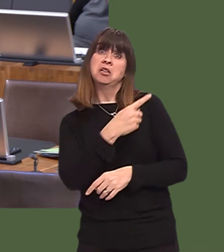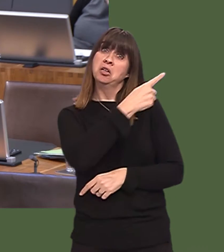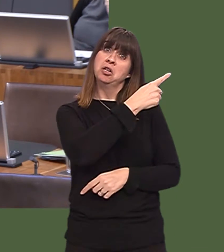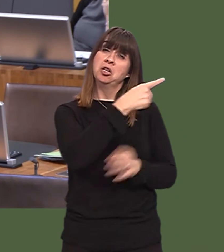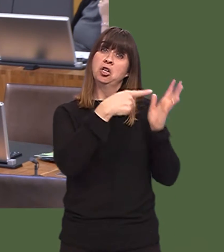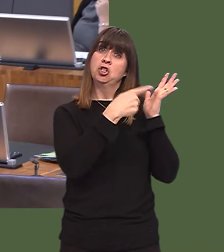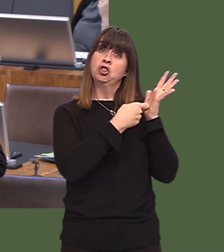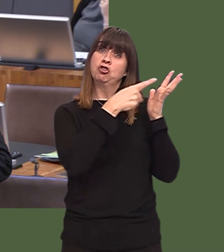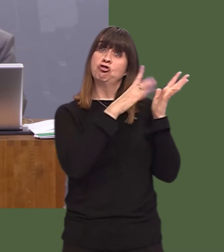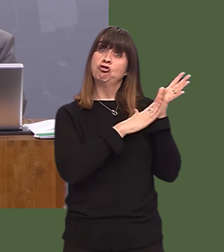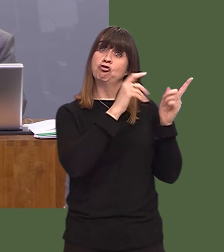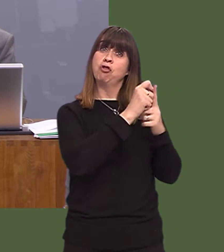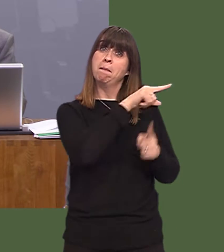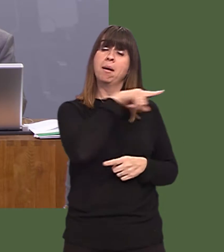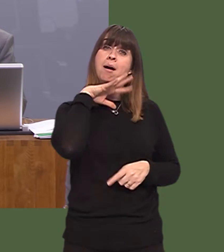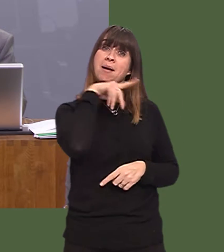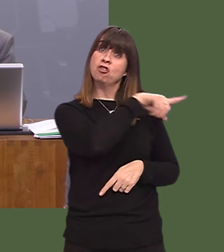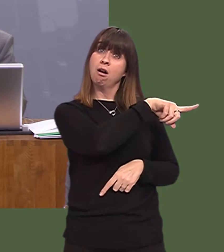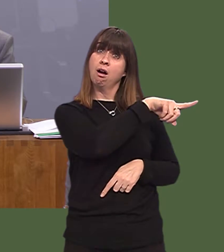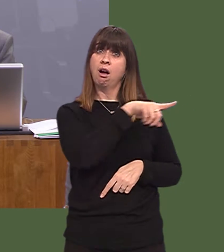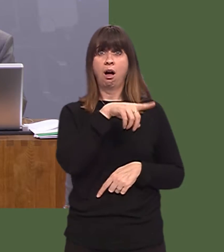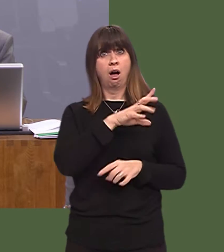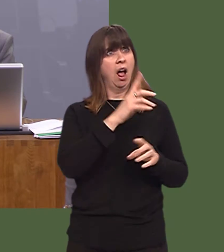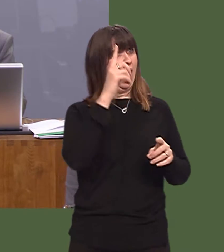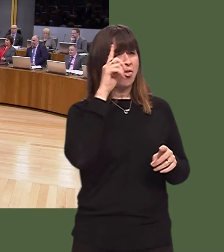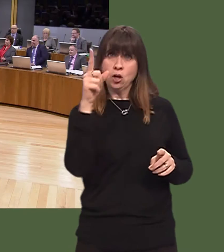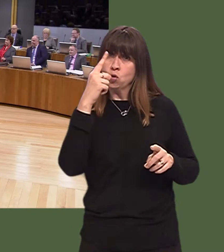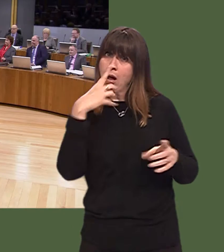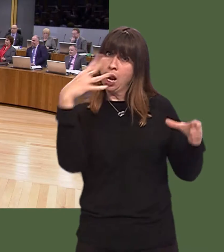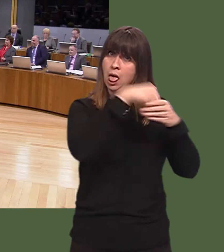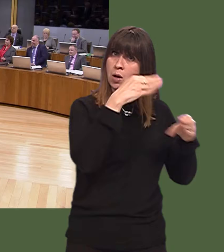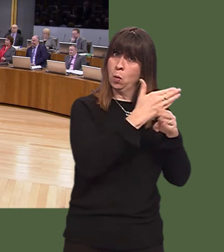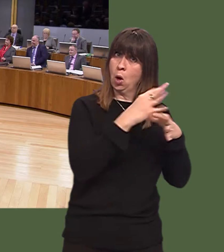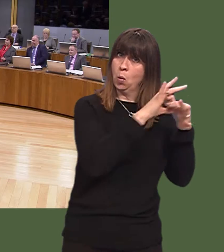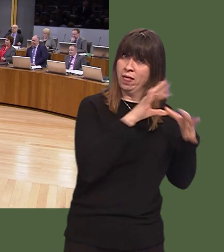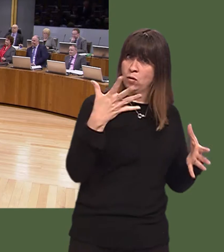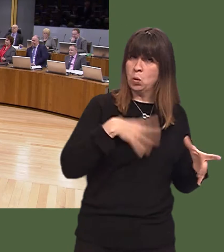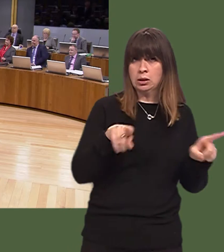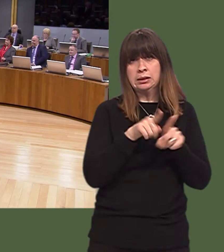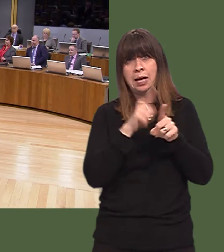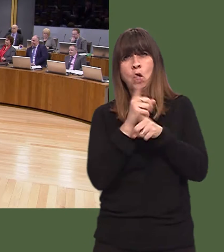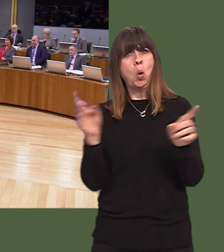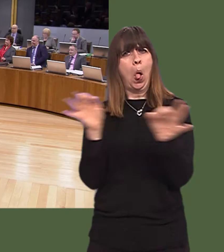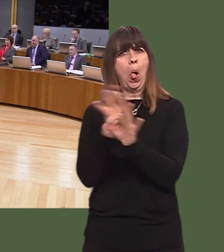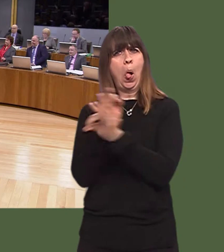leader of the Welsh Conservatives by his presentation of alternative facts. It is a fact indisputable that GCSE results have improved over the last three years; it